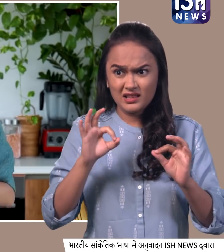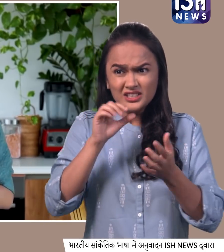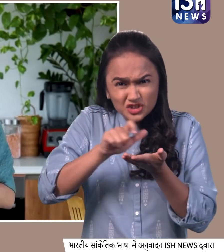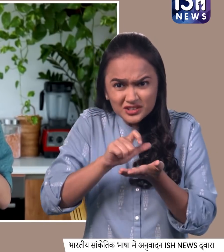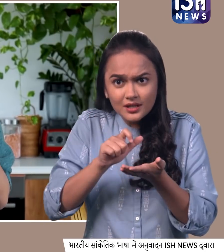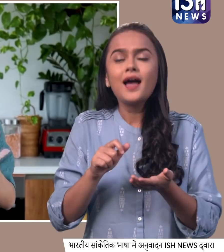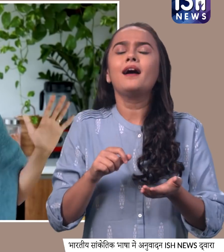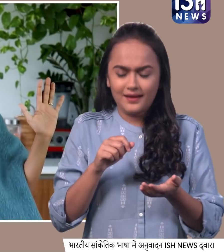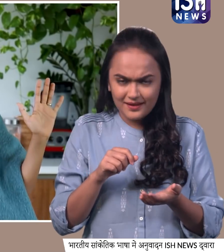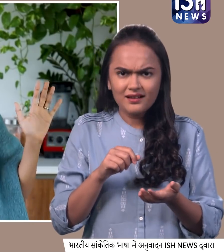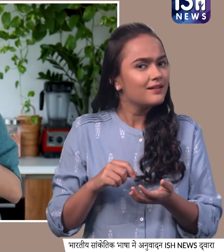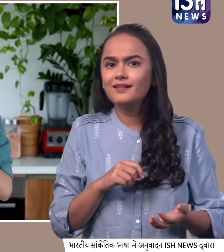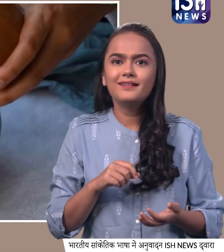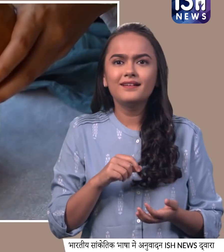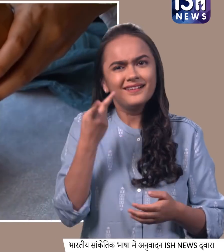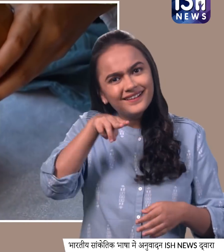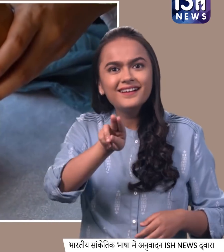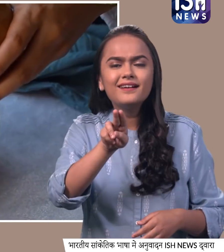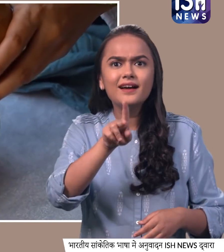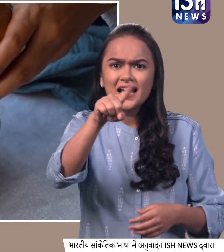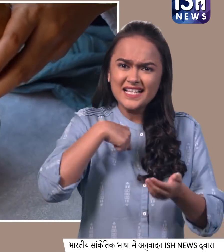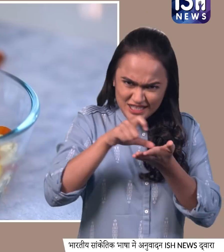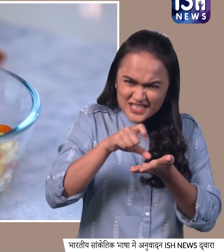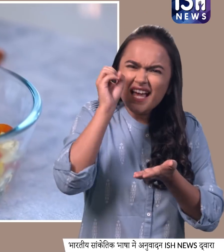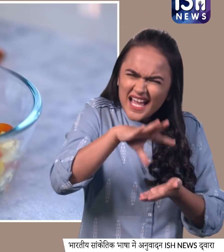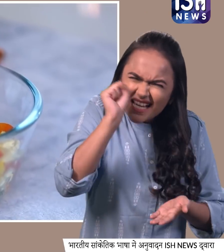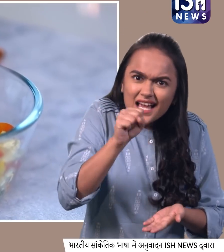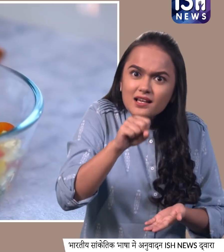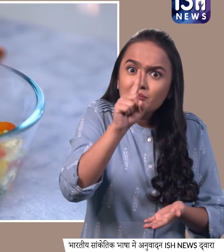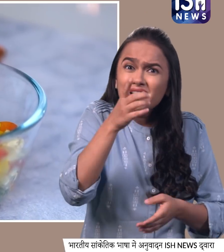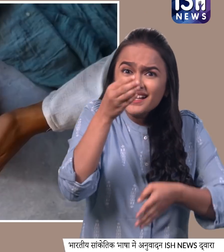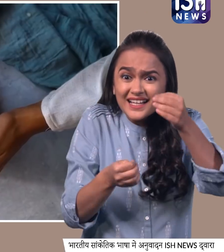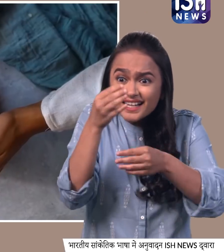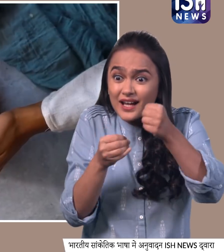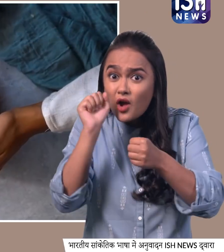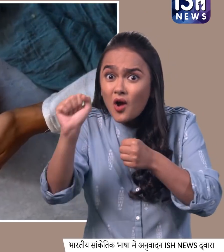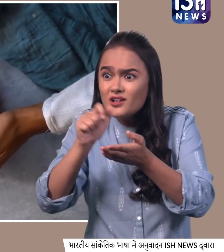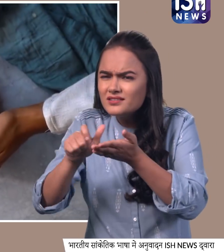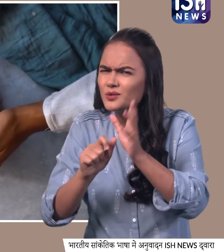Yes and no! We will add cheese, but not the dairy-processed one